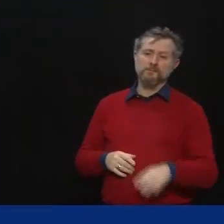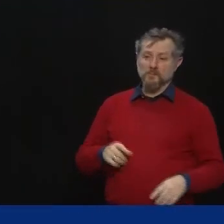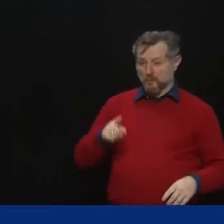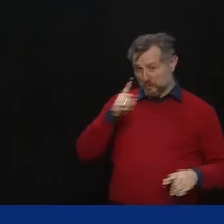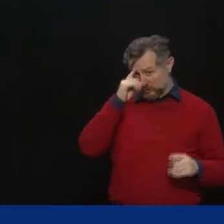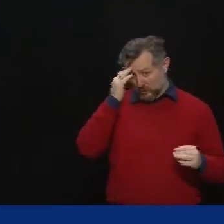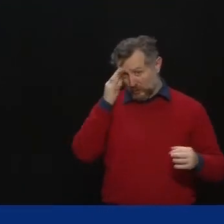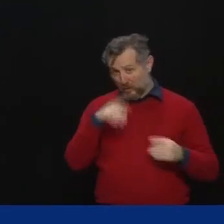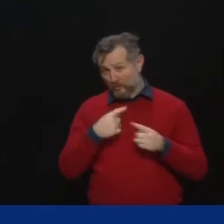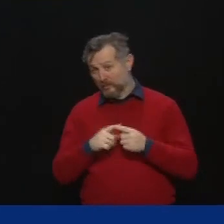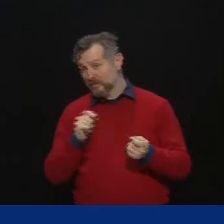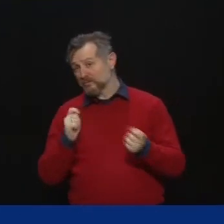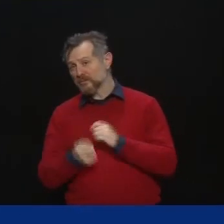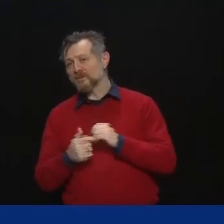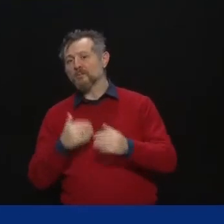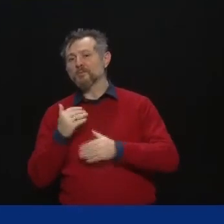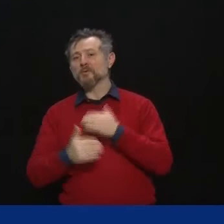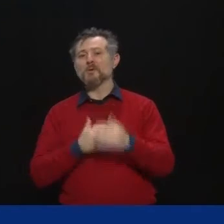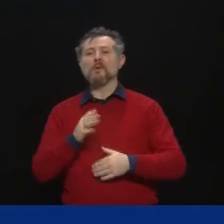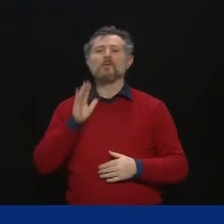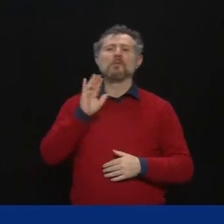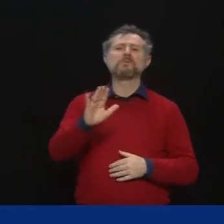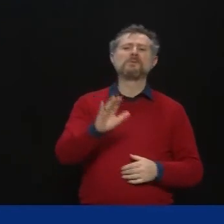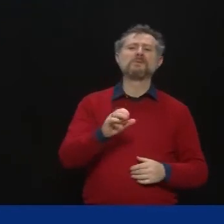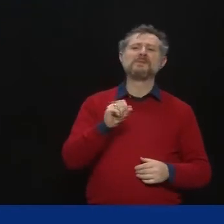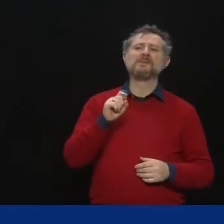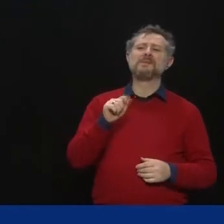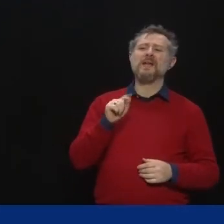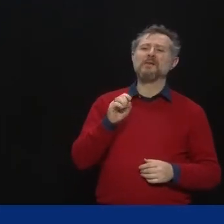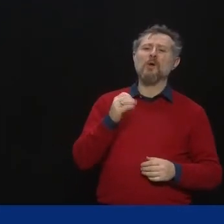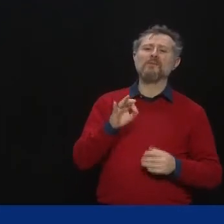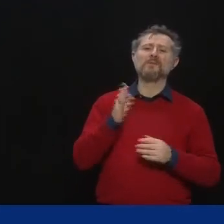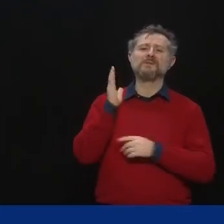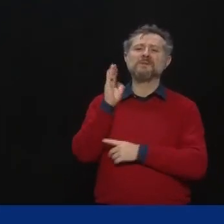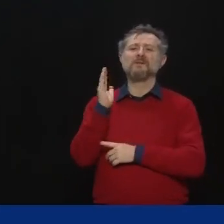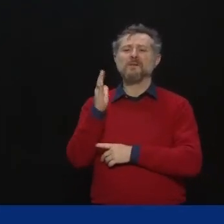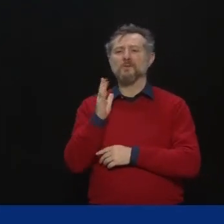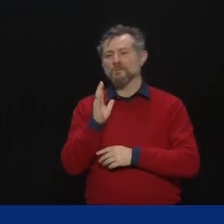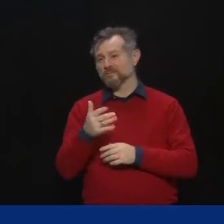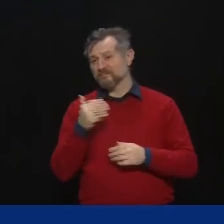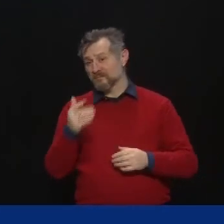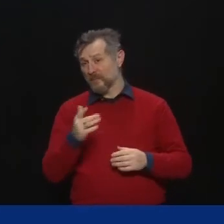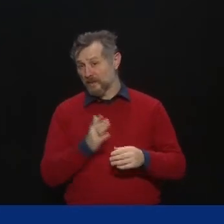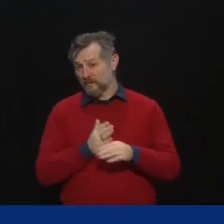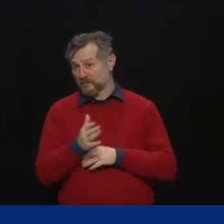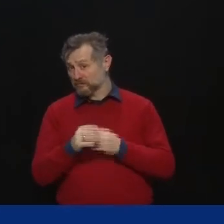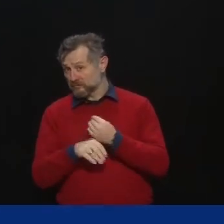TO CONTINUE ENFORCEMENT AS WELL AS PROVIDING RESOURCES FOR THE COUNTIES THAT ASK FOR IT. GIVEN THE CIRCUMSTANCES HAVE YOU THOUGHT AT ALL ABOUT